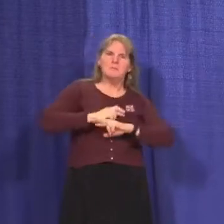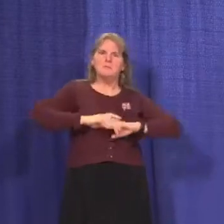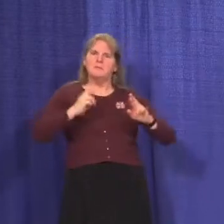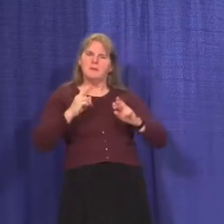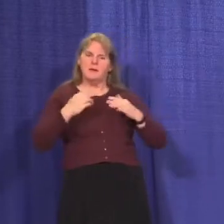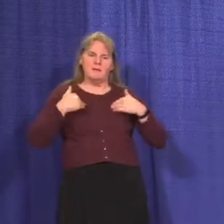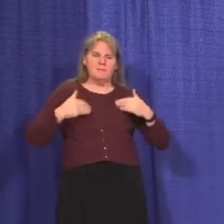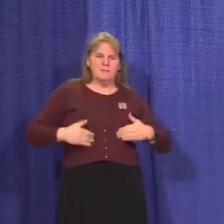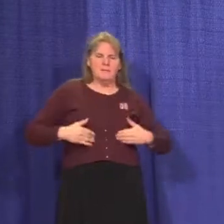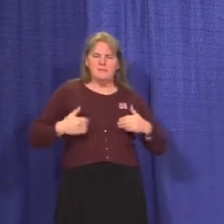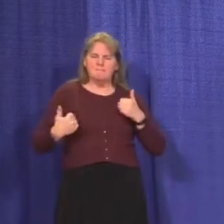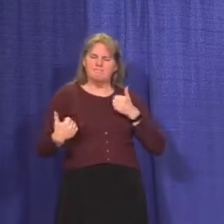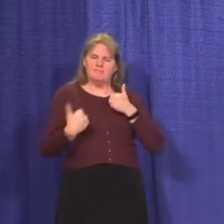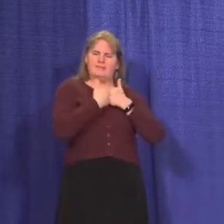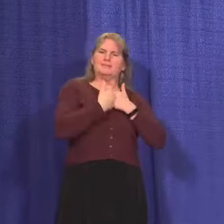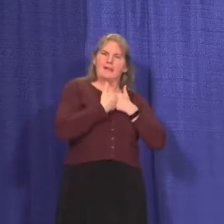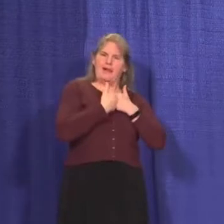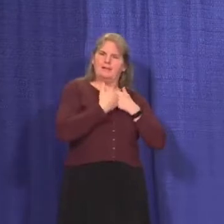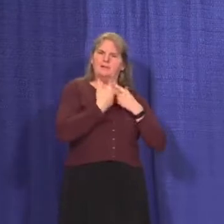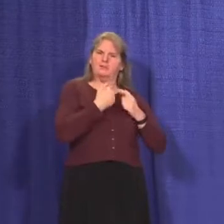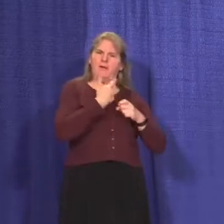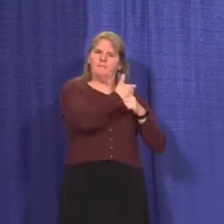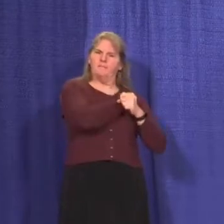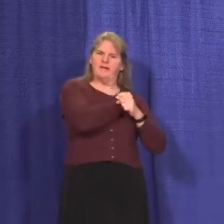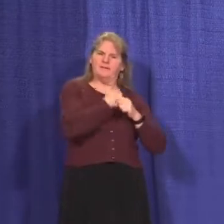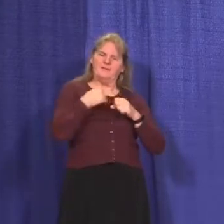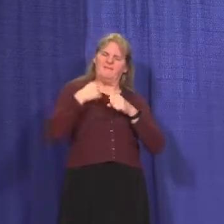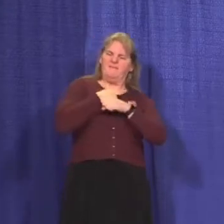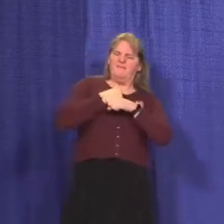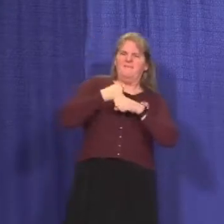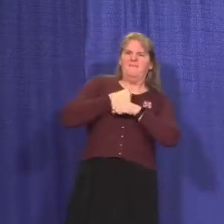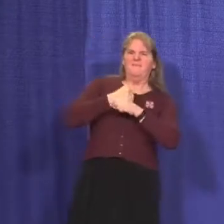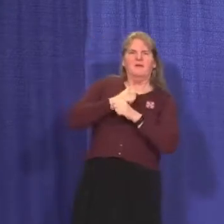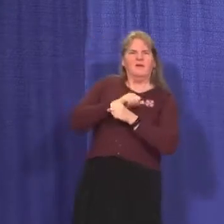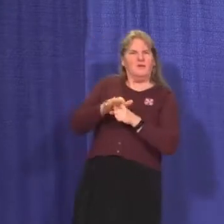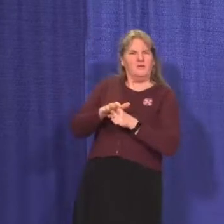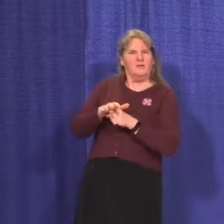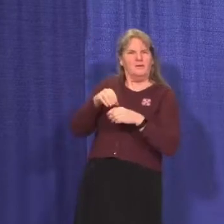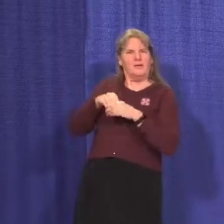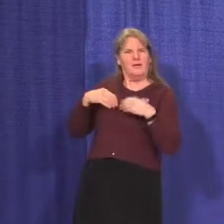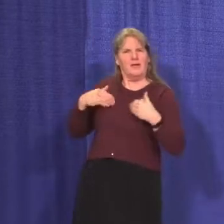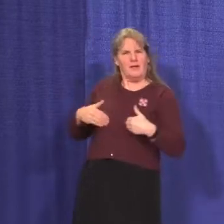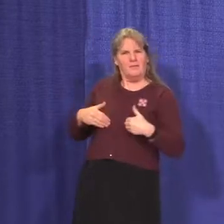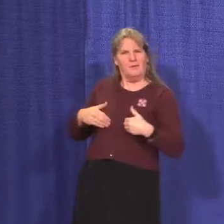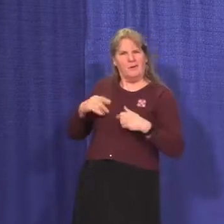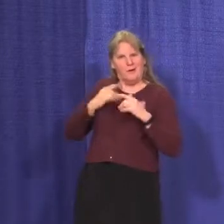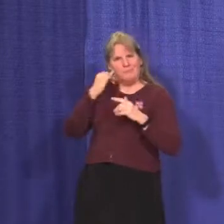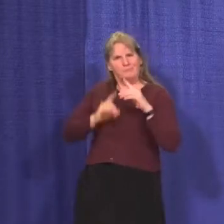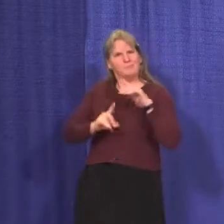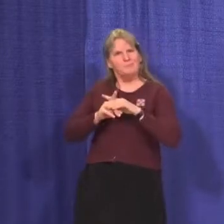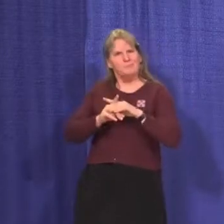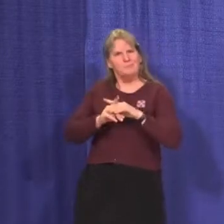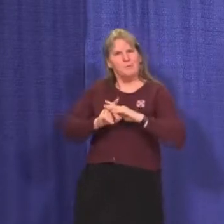prepare to fight off COVID-19. Experiencing symptoms following